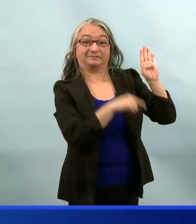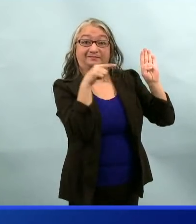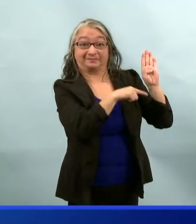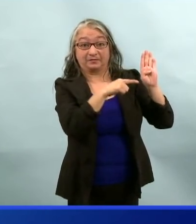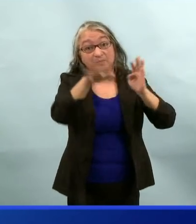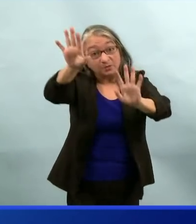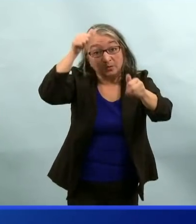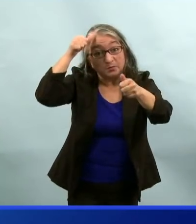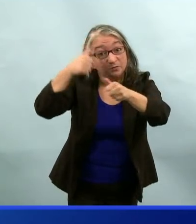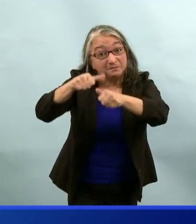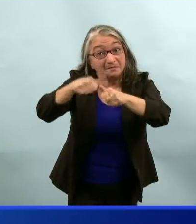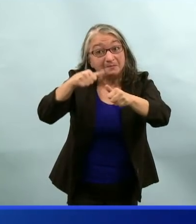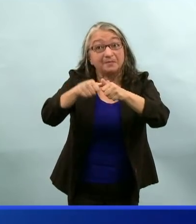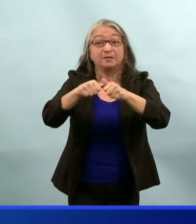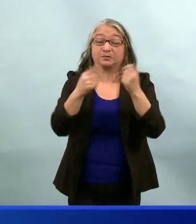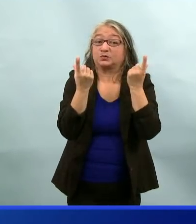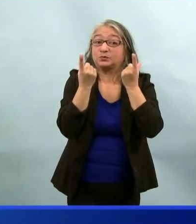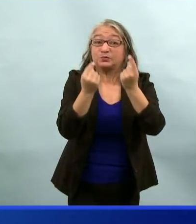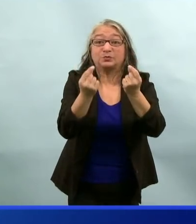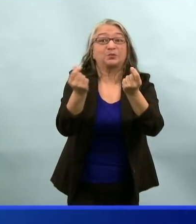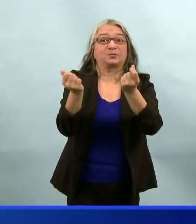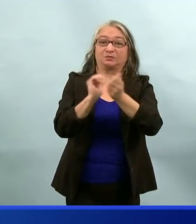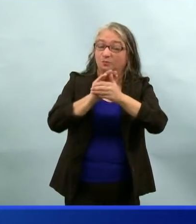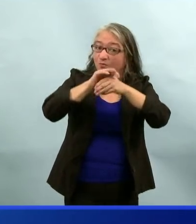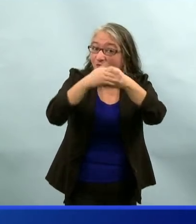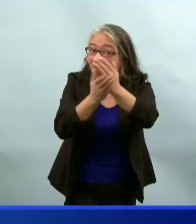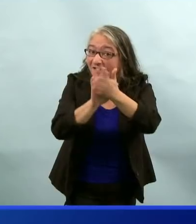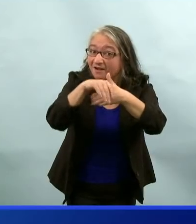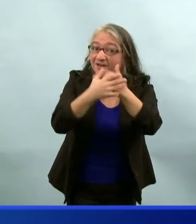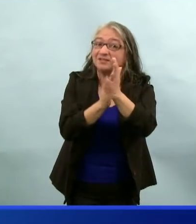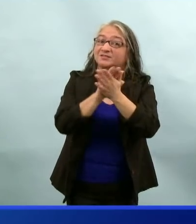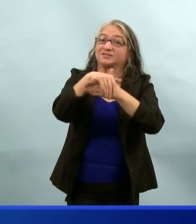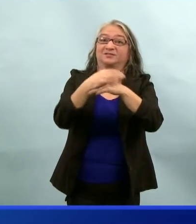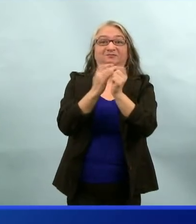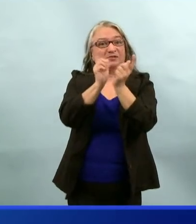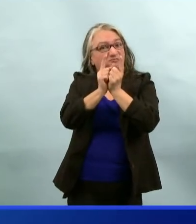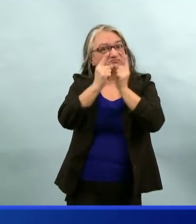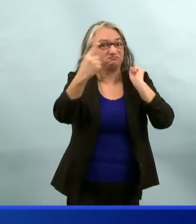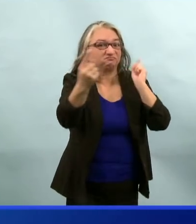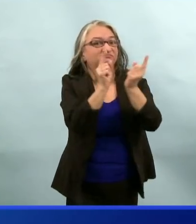limit the spread of coven 19 including variants and protect themselves and those around them